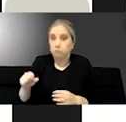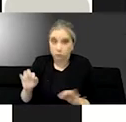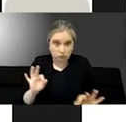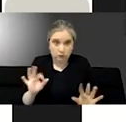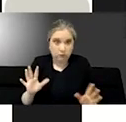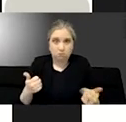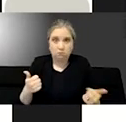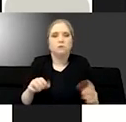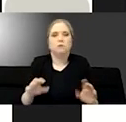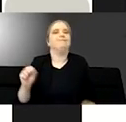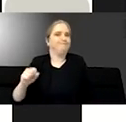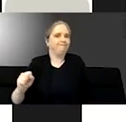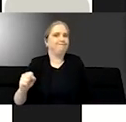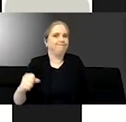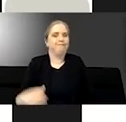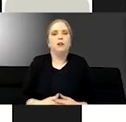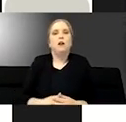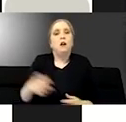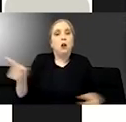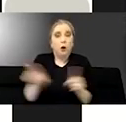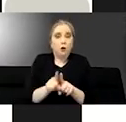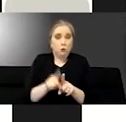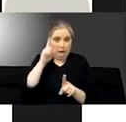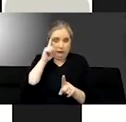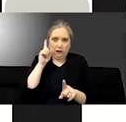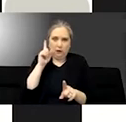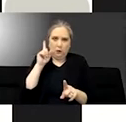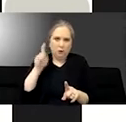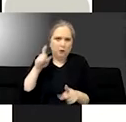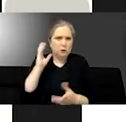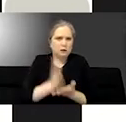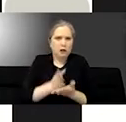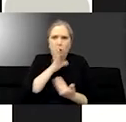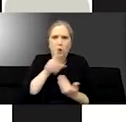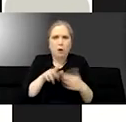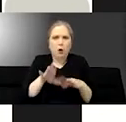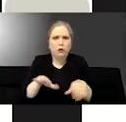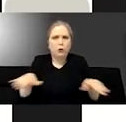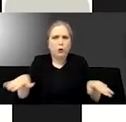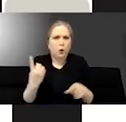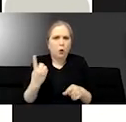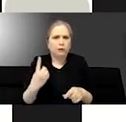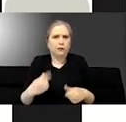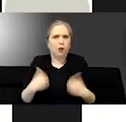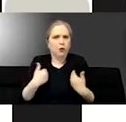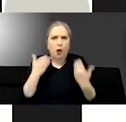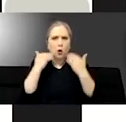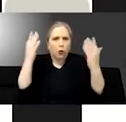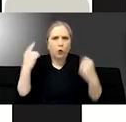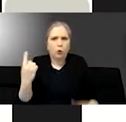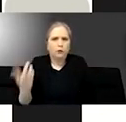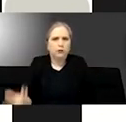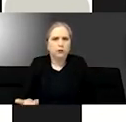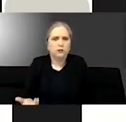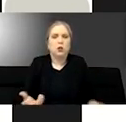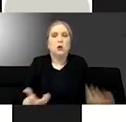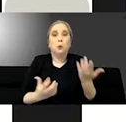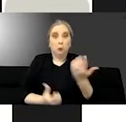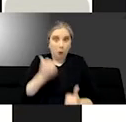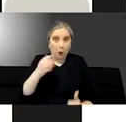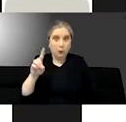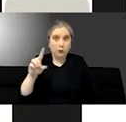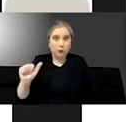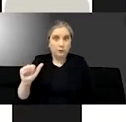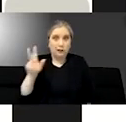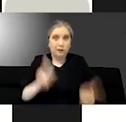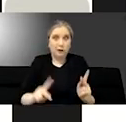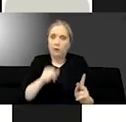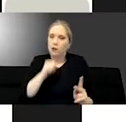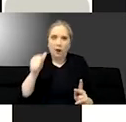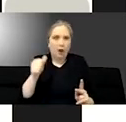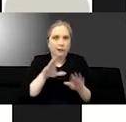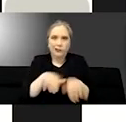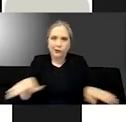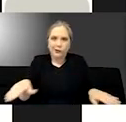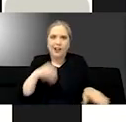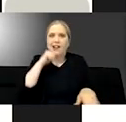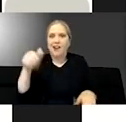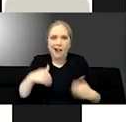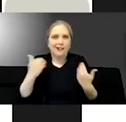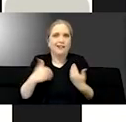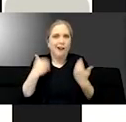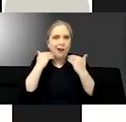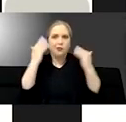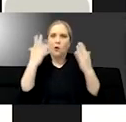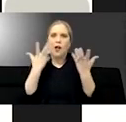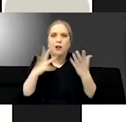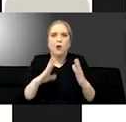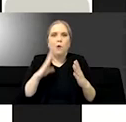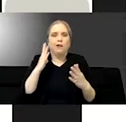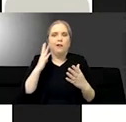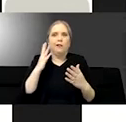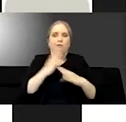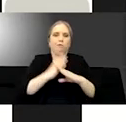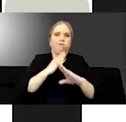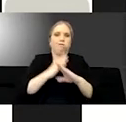I also think we have to stop just talking about children and young adults. Because the majority of disabled people are neither children nor young adults. I don't want to exclude them from the discussion, but I think it's really important when we're looking at the issue of employment, that we're looking at the entire population.